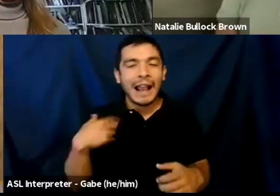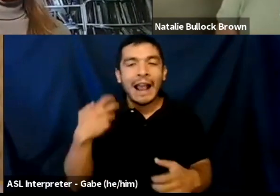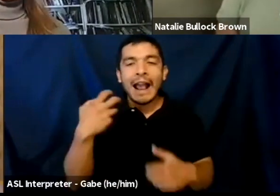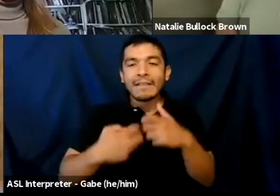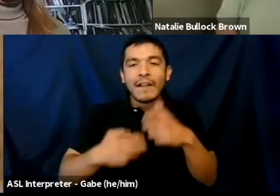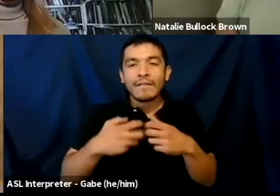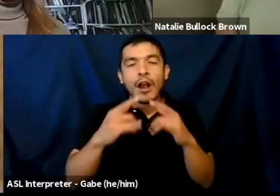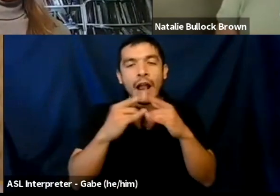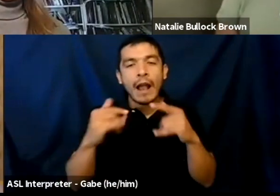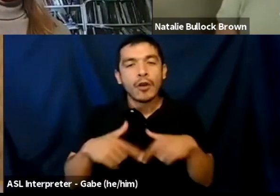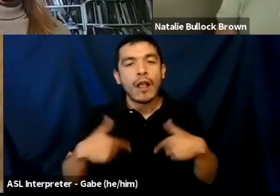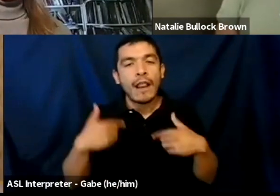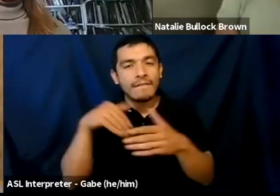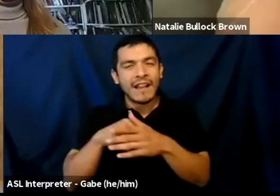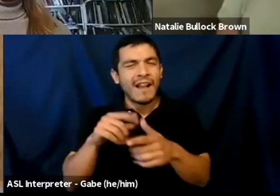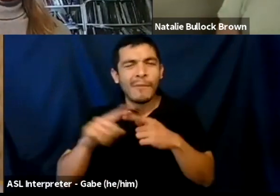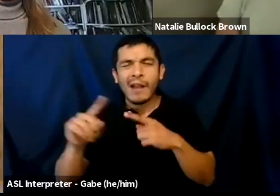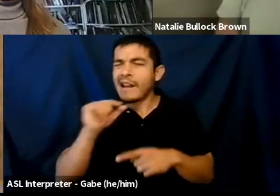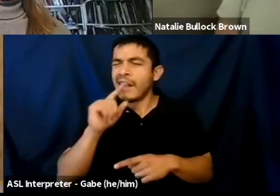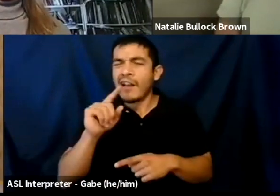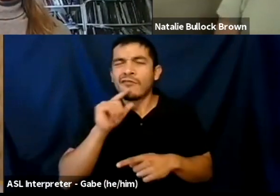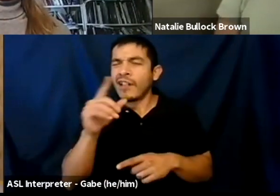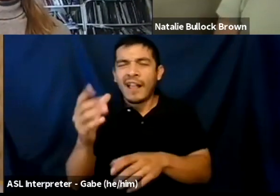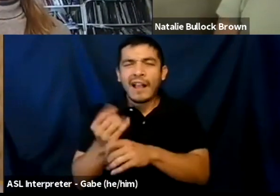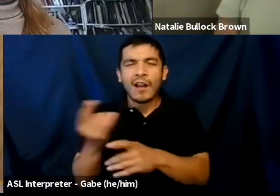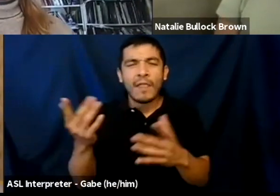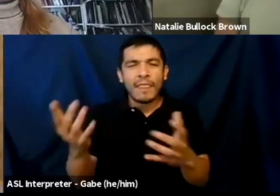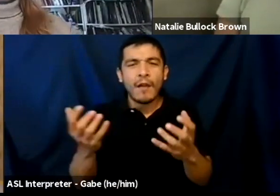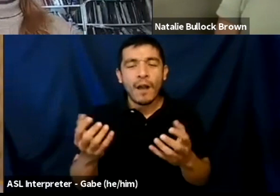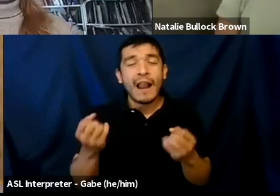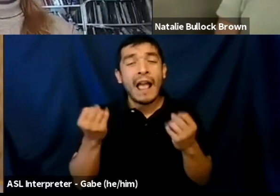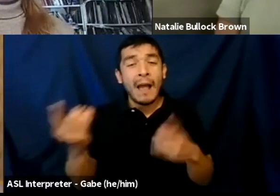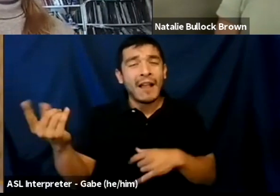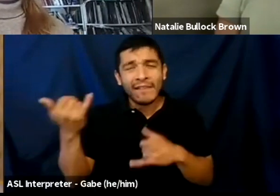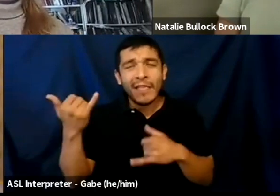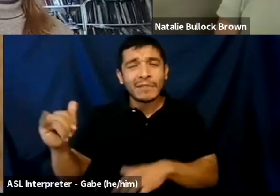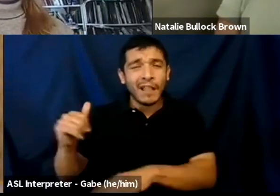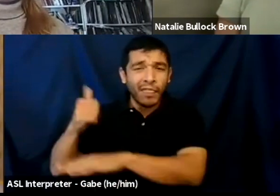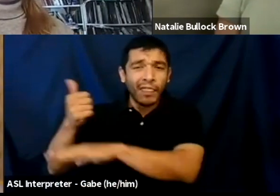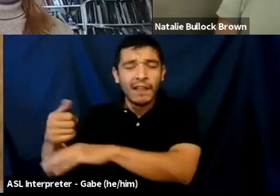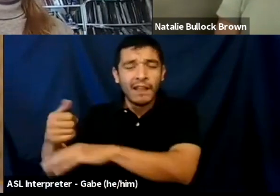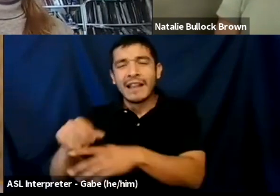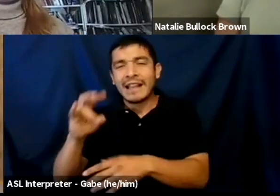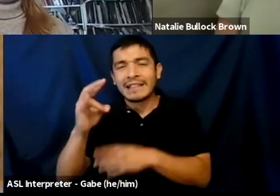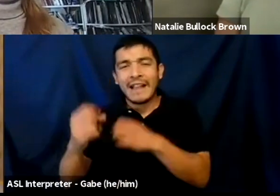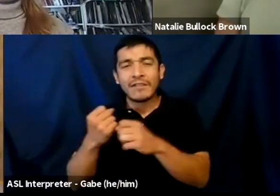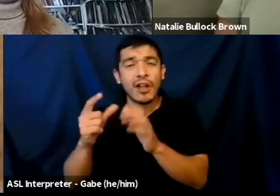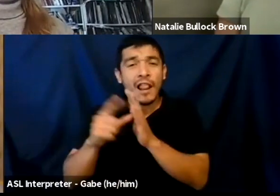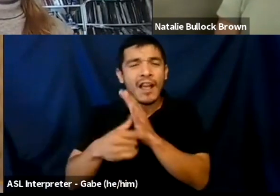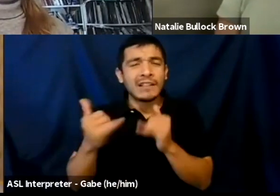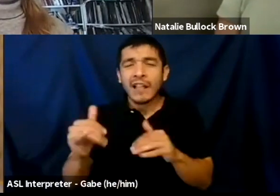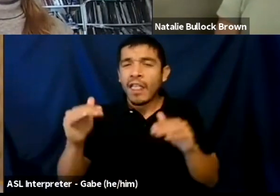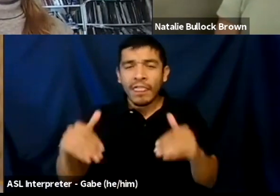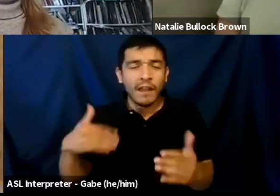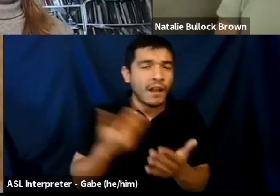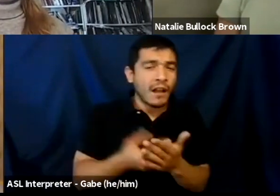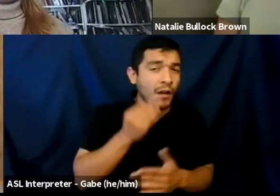but they didn't get really what they wanted, right? And many of them are still displaced. And seven years later still haven't gone home. When we interviewed them,